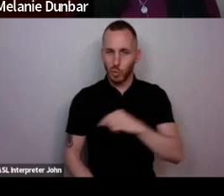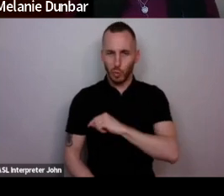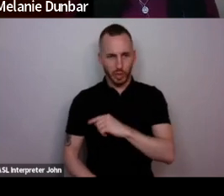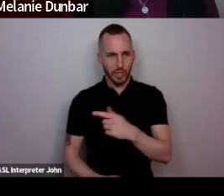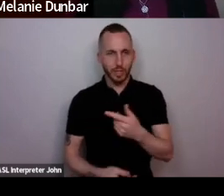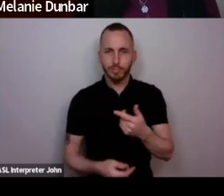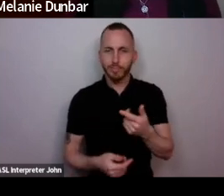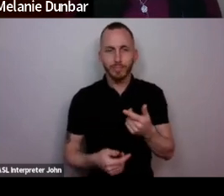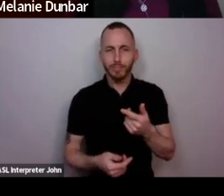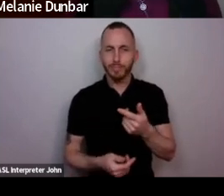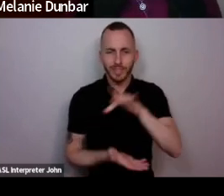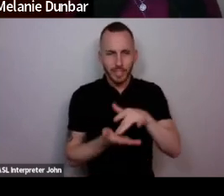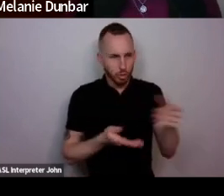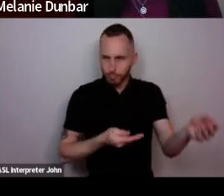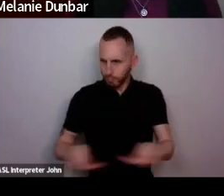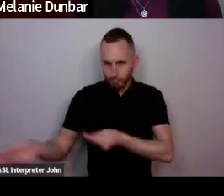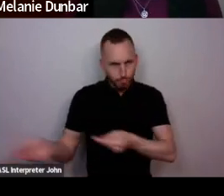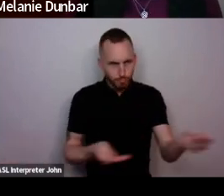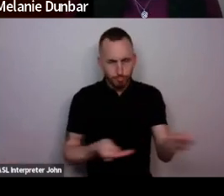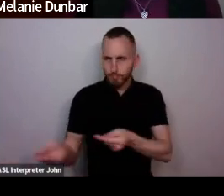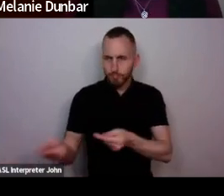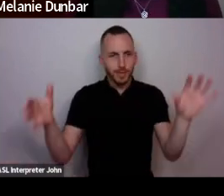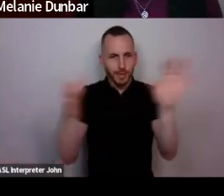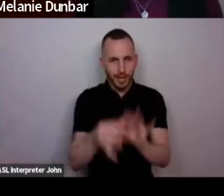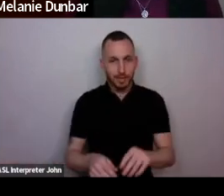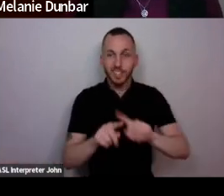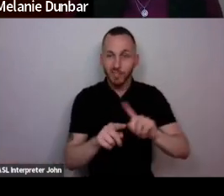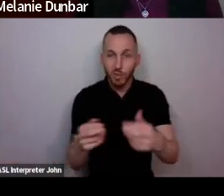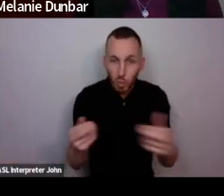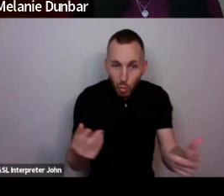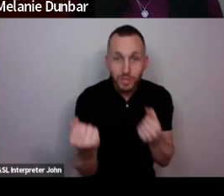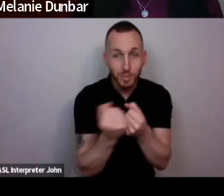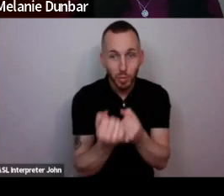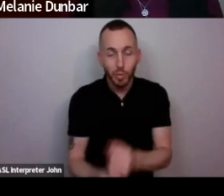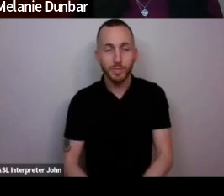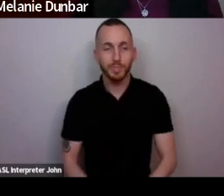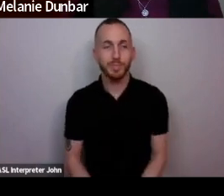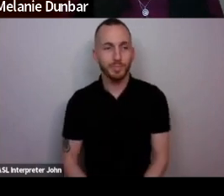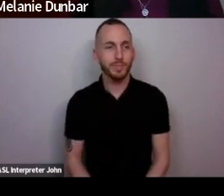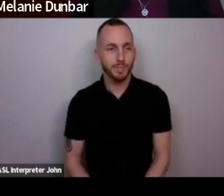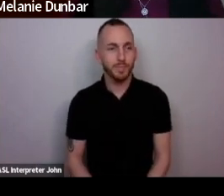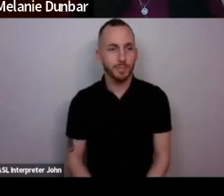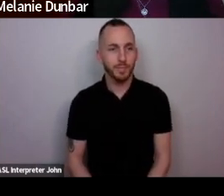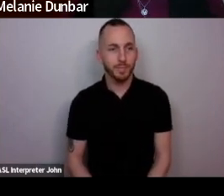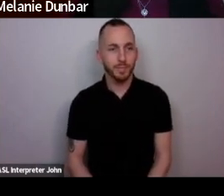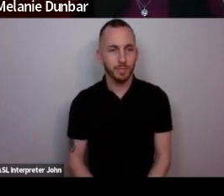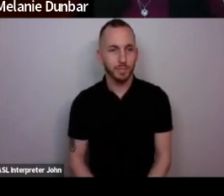need additional resources and support. Disaster emotional care also promotes short-term recovery